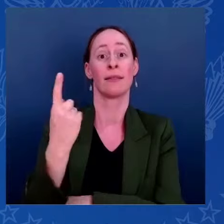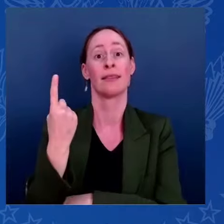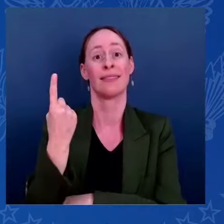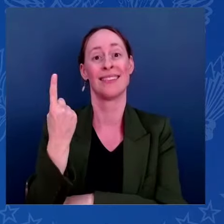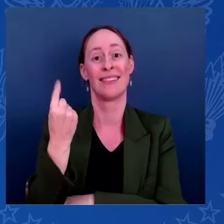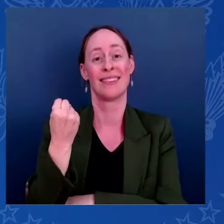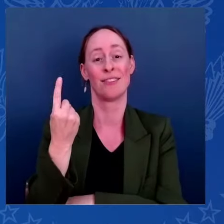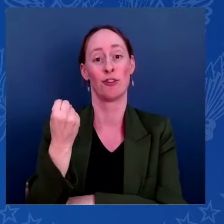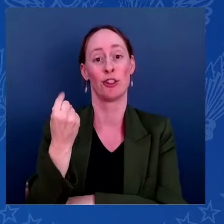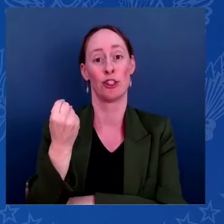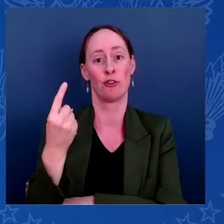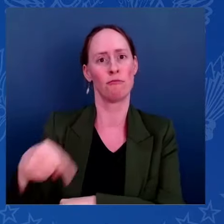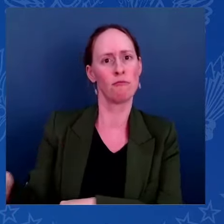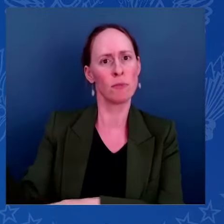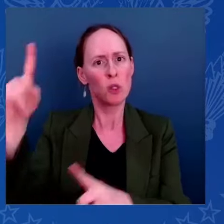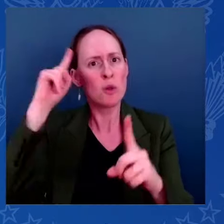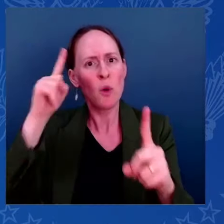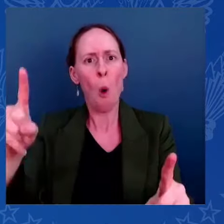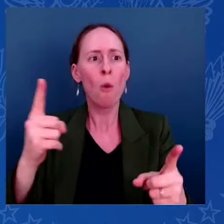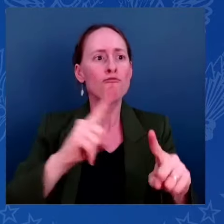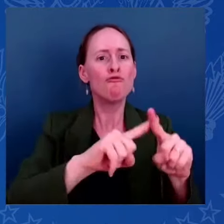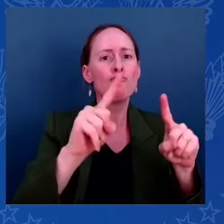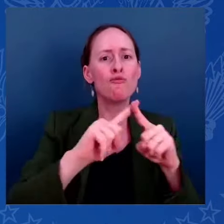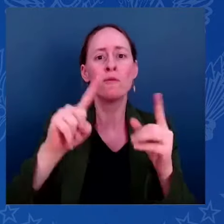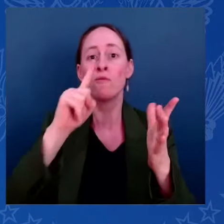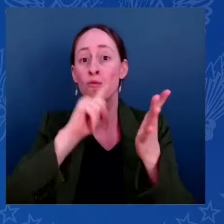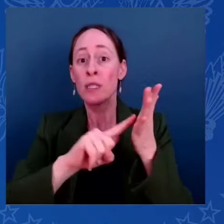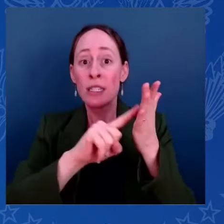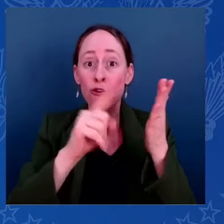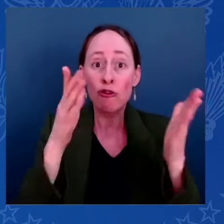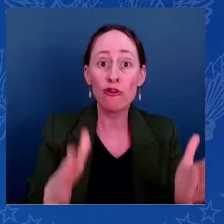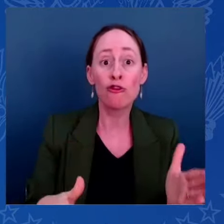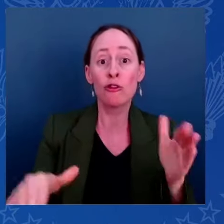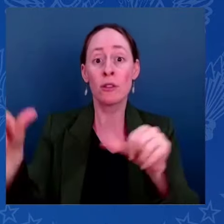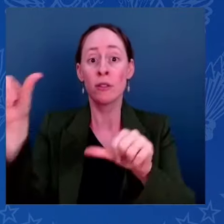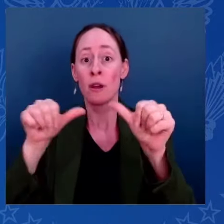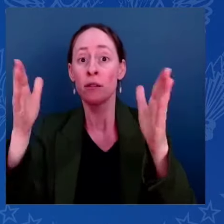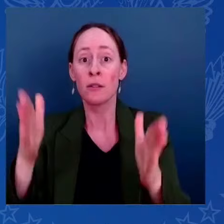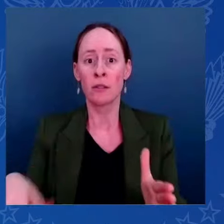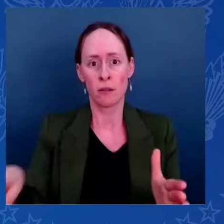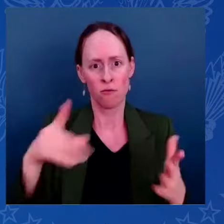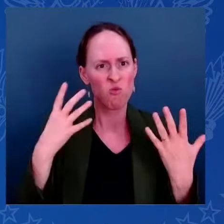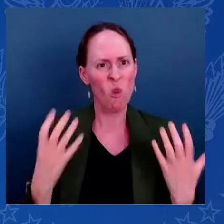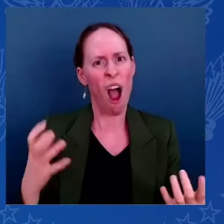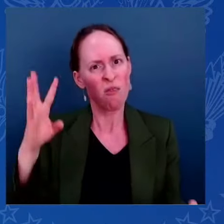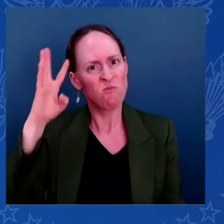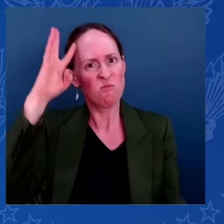to pioneer new techniques and technologies to make cancer removal more precise, accurate, and successful.